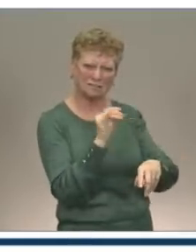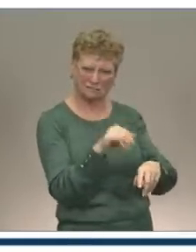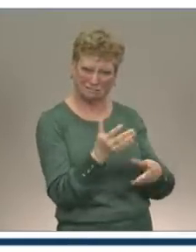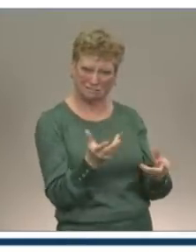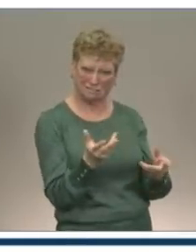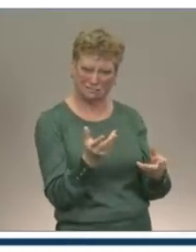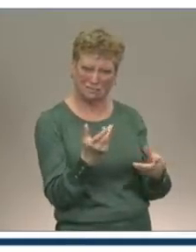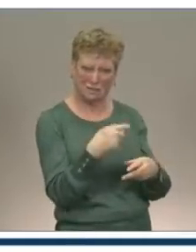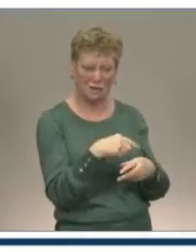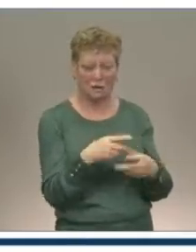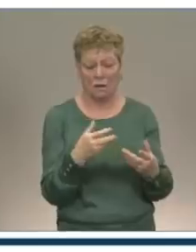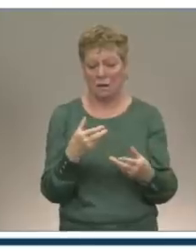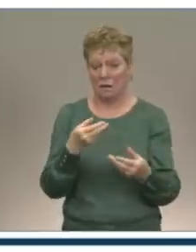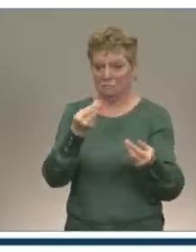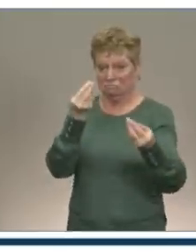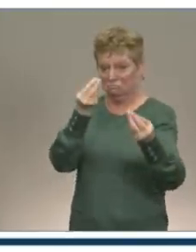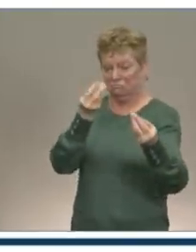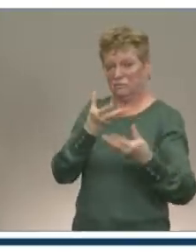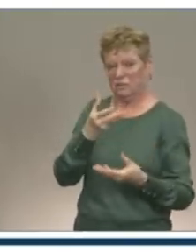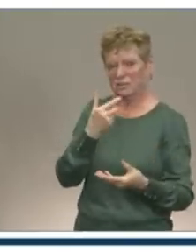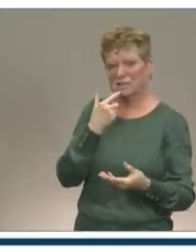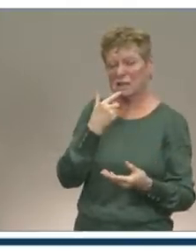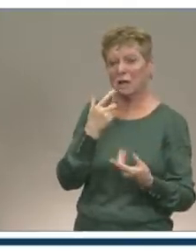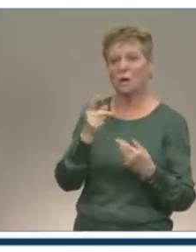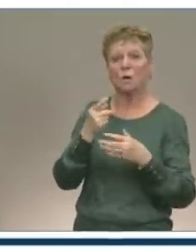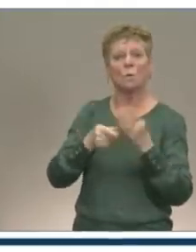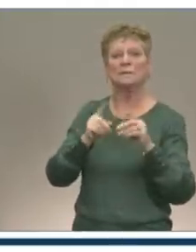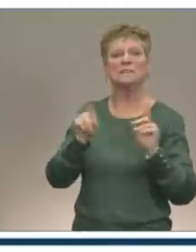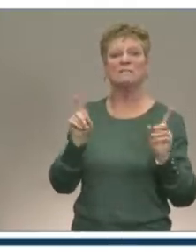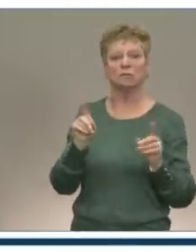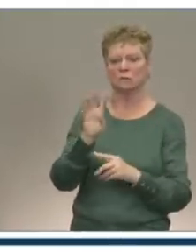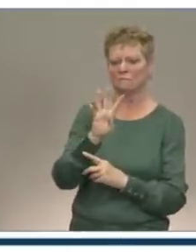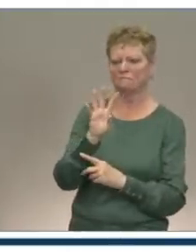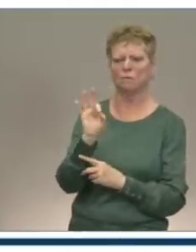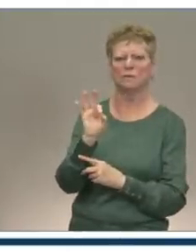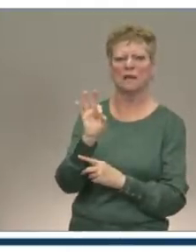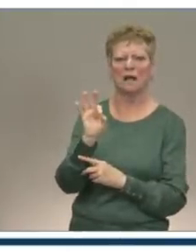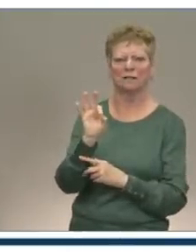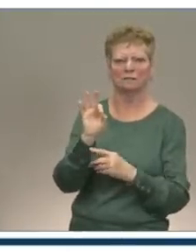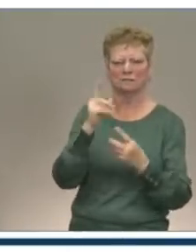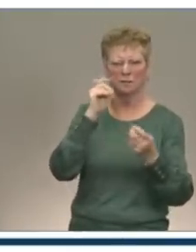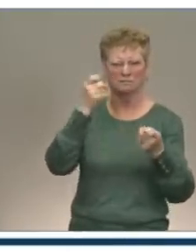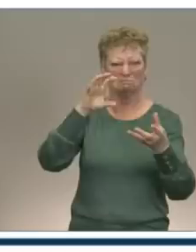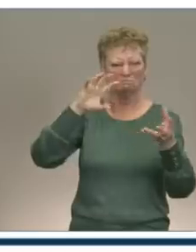was informed that there was a difference of 49 and that because of cleanup so you'll have to